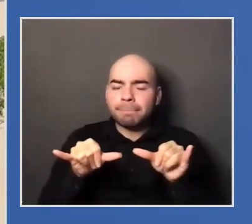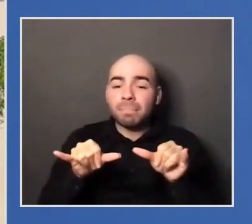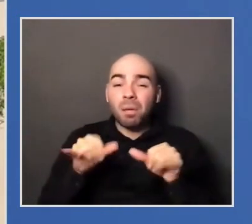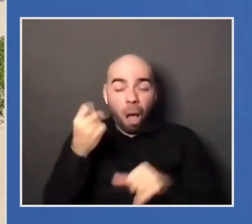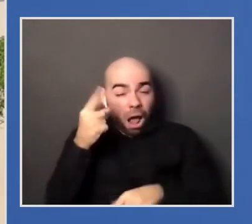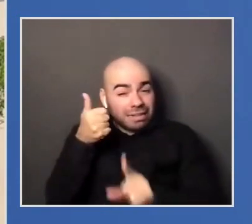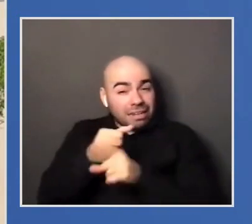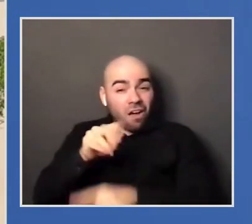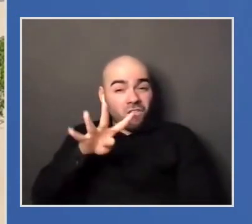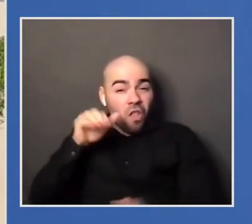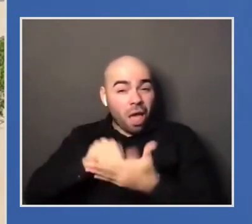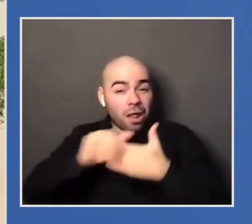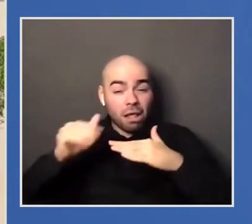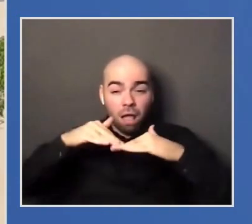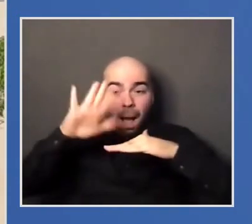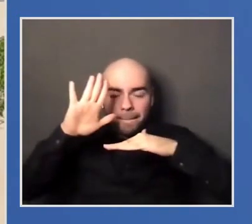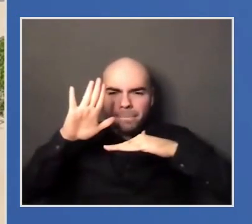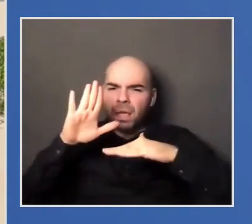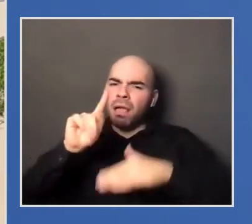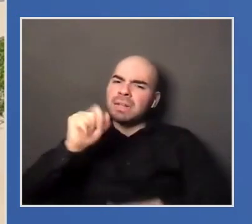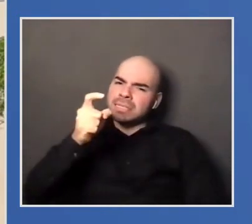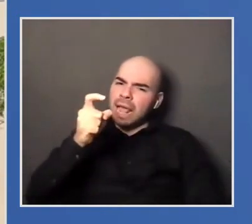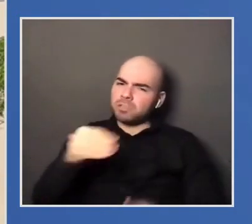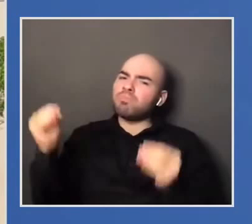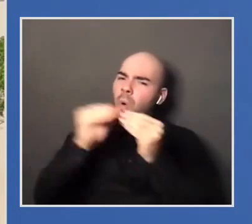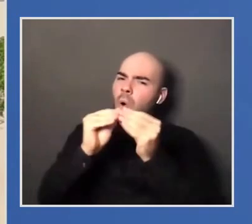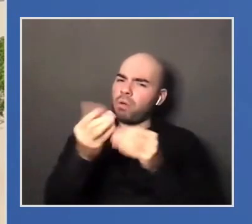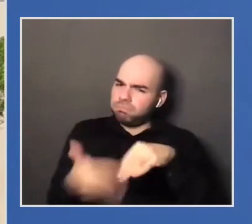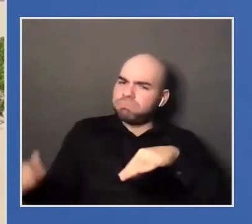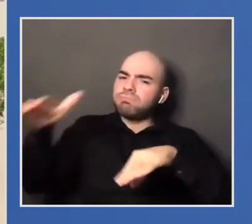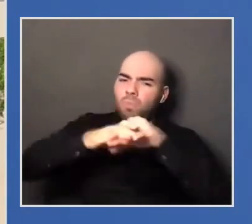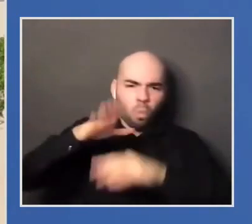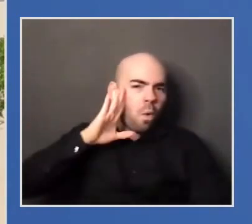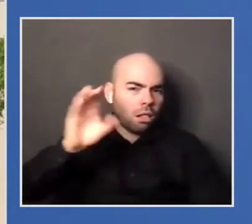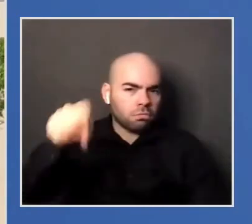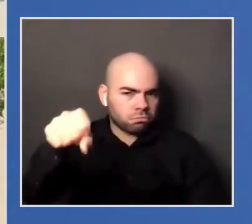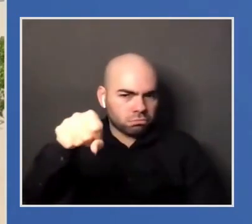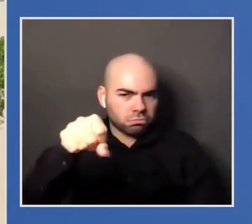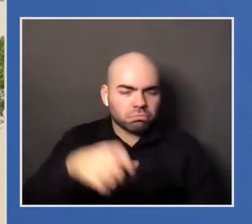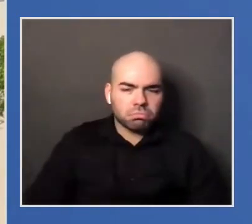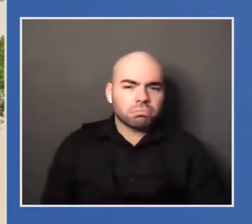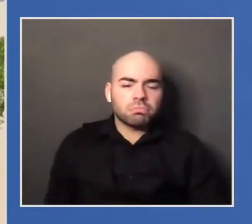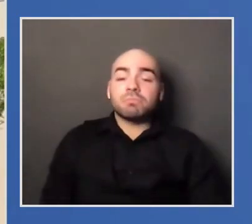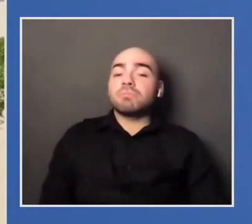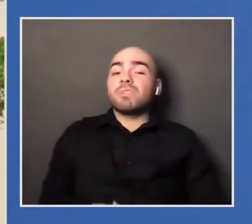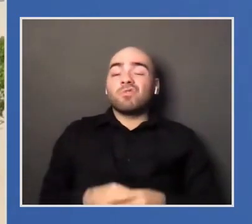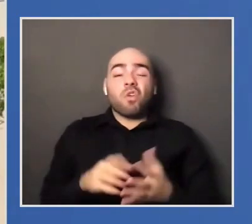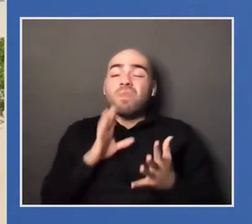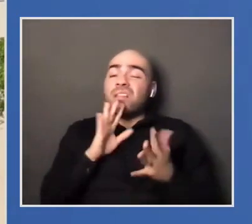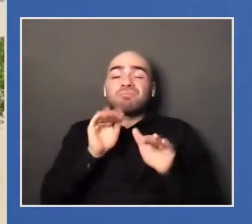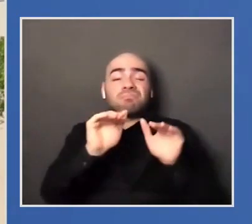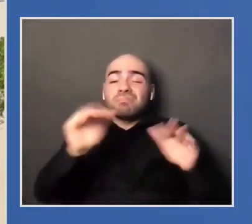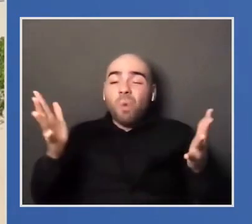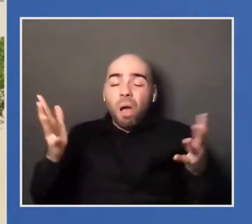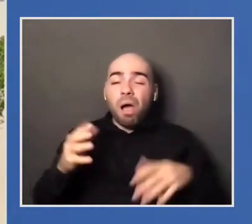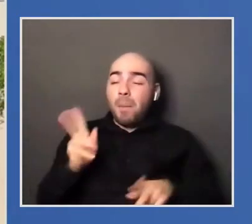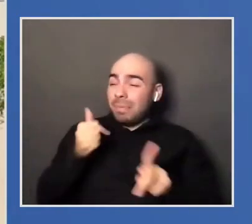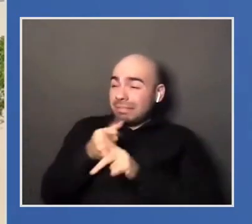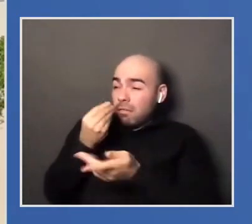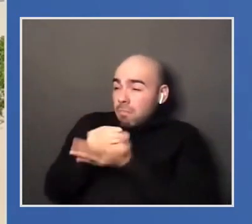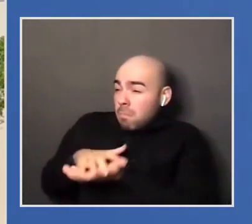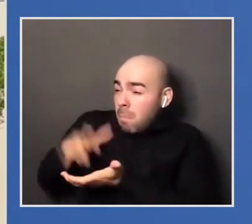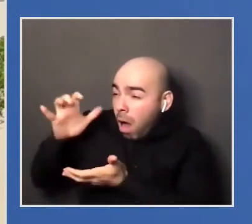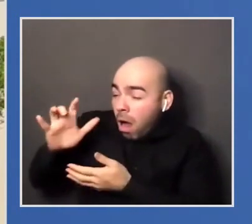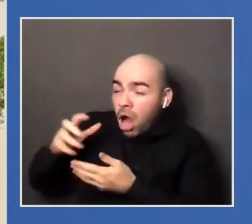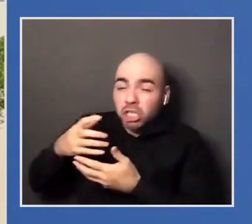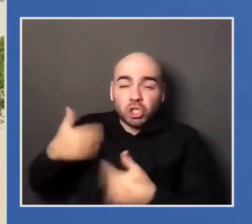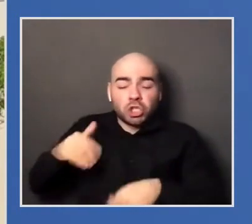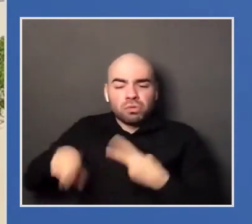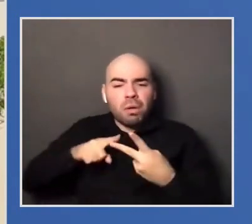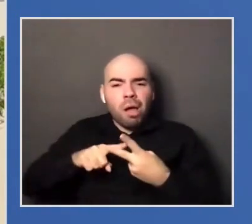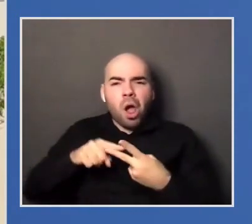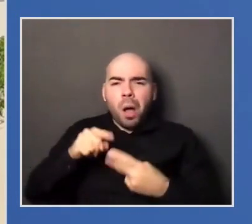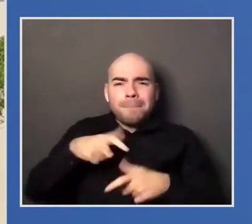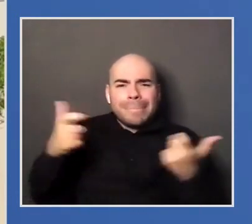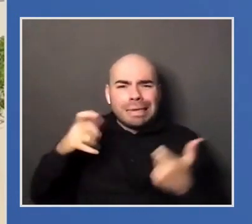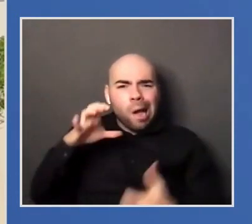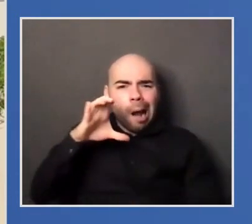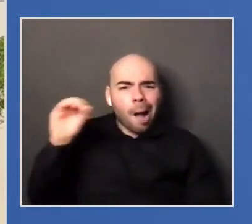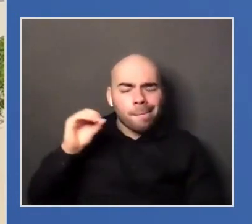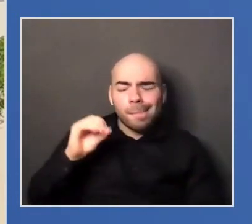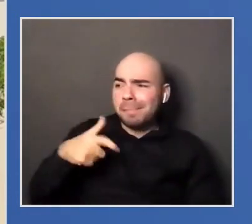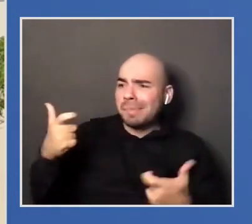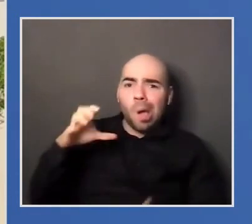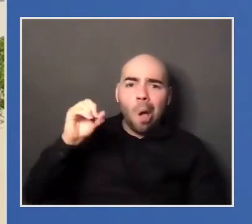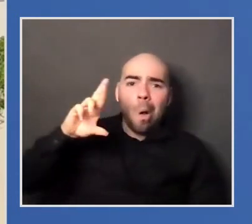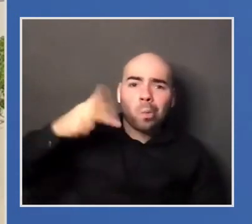WIDESCALE EFFORTS TO DEPRESS